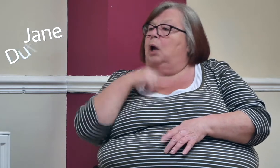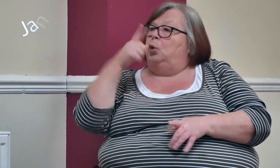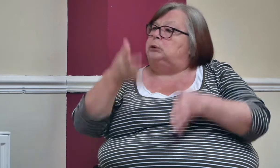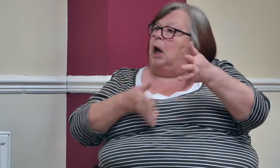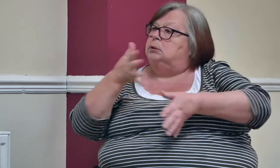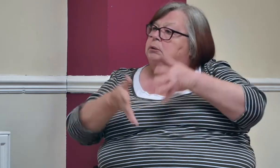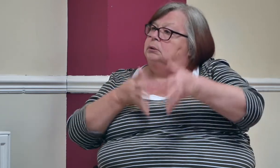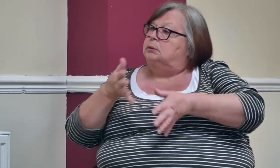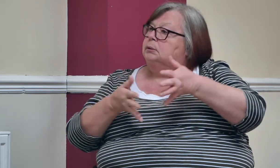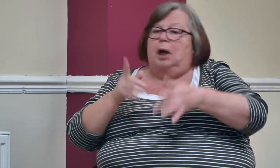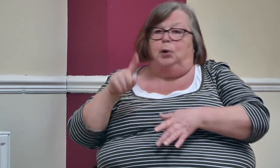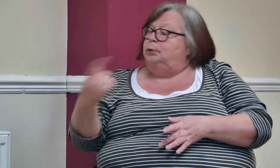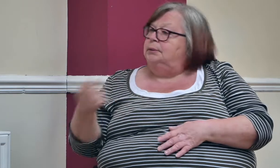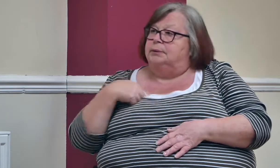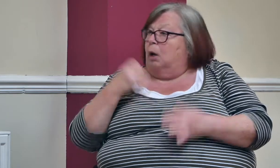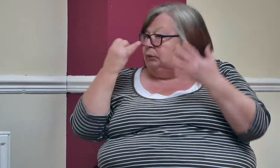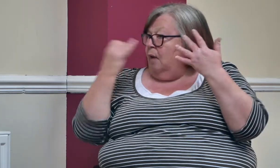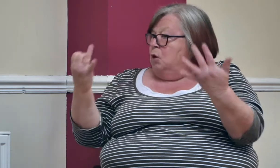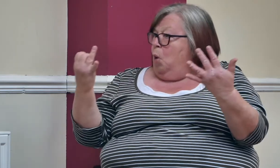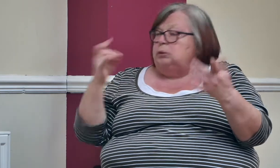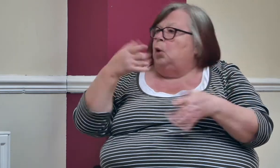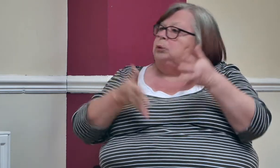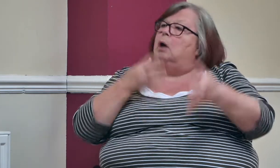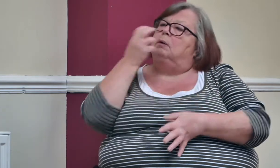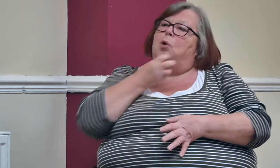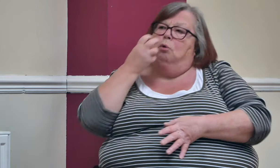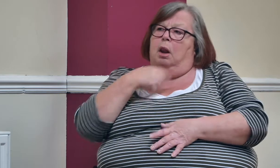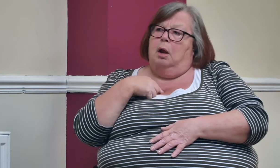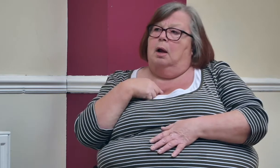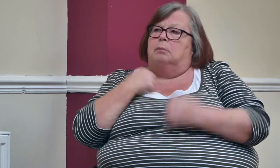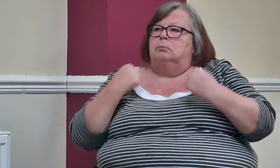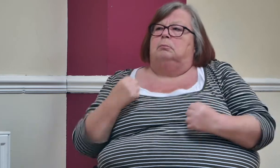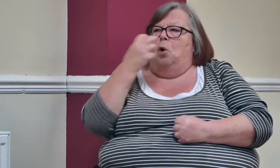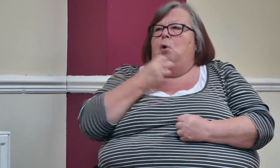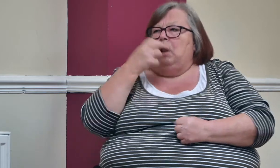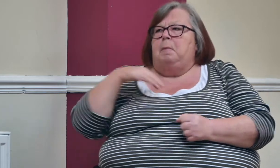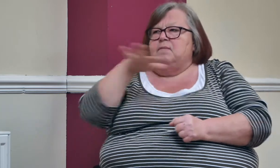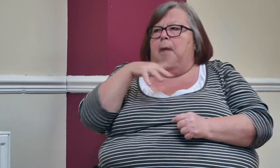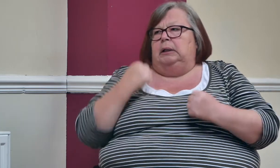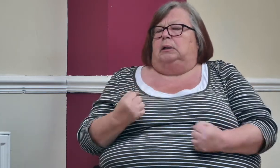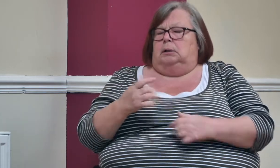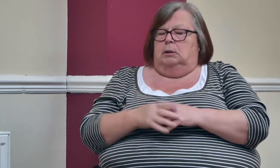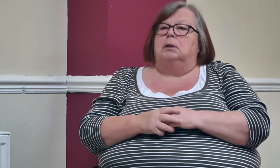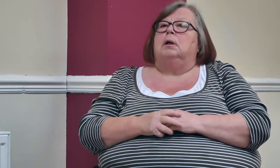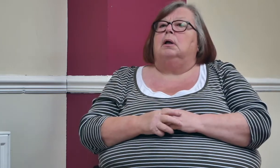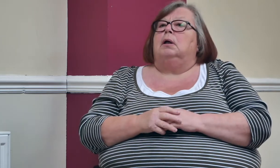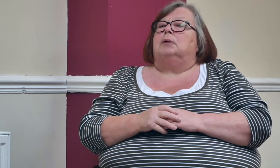I couldn't sign. I was 7 years old and I couldn't sign. My family wanted me to be oral.